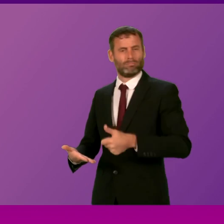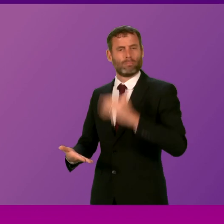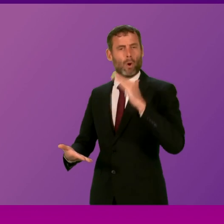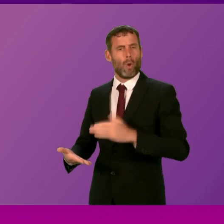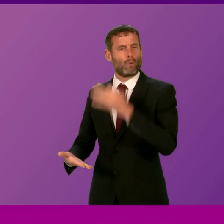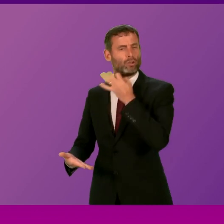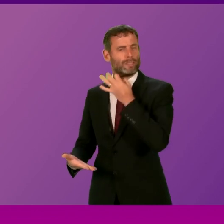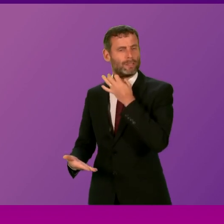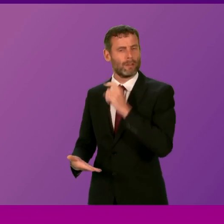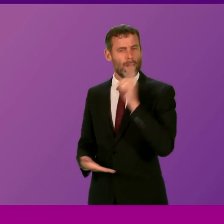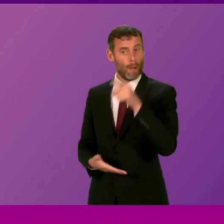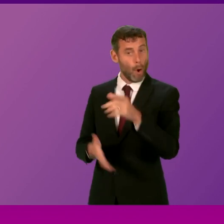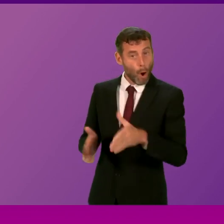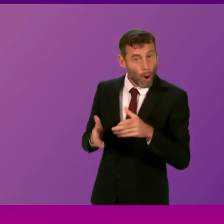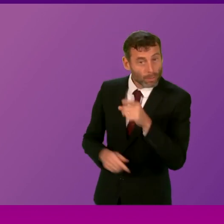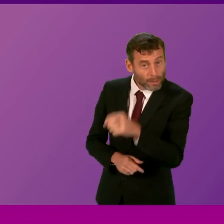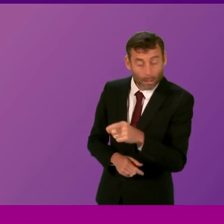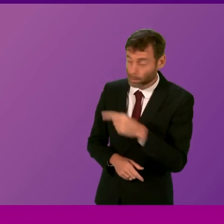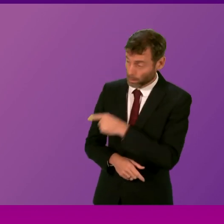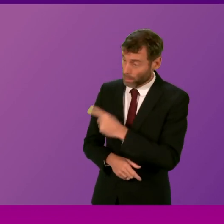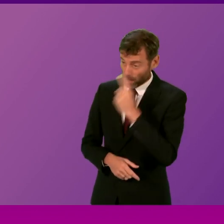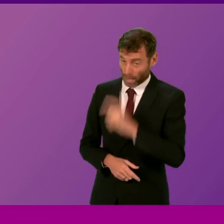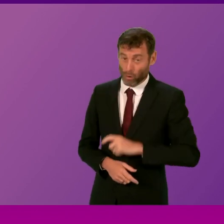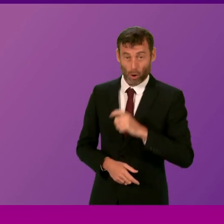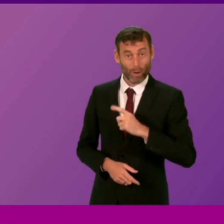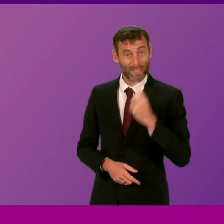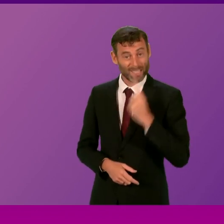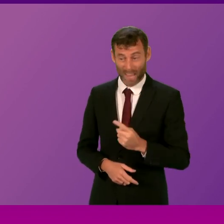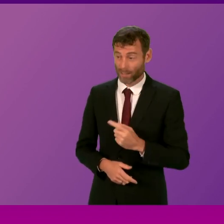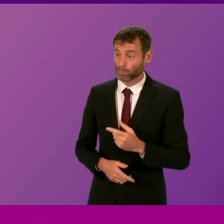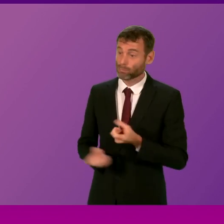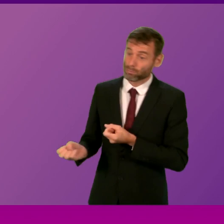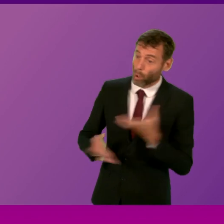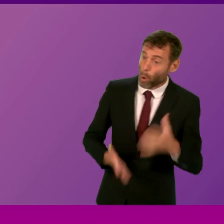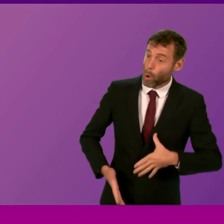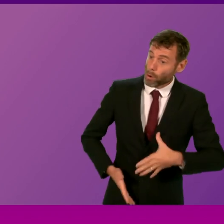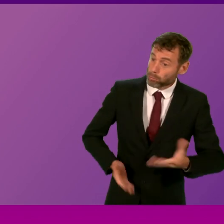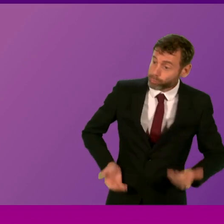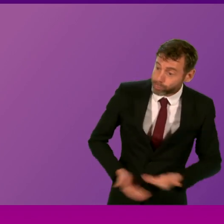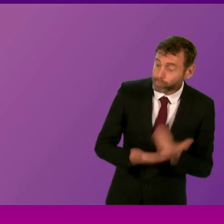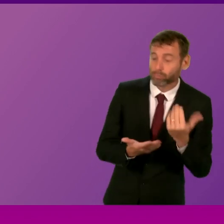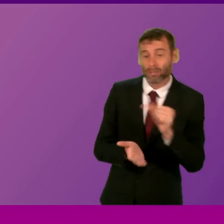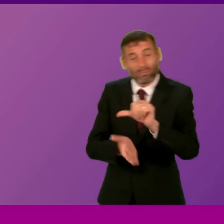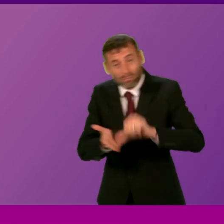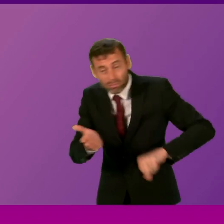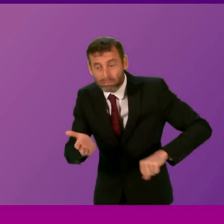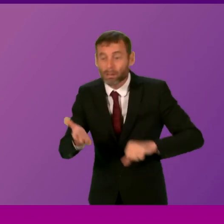every cancer patient and every newborn currently receiving care in a ward where this concrete is suspected to be present?